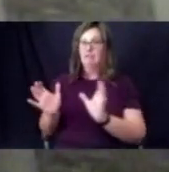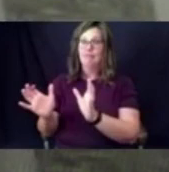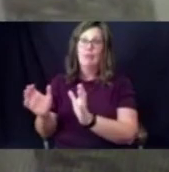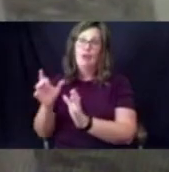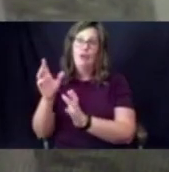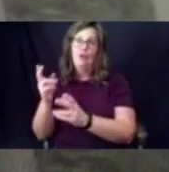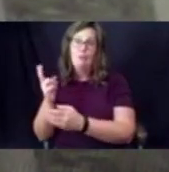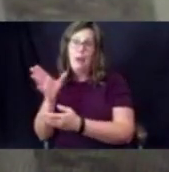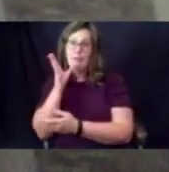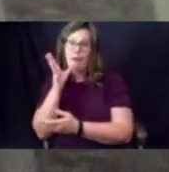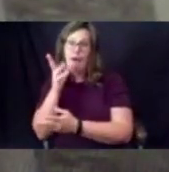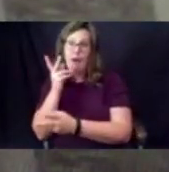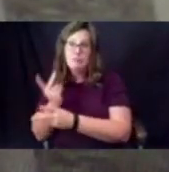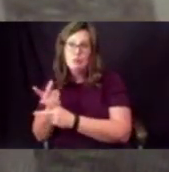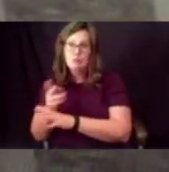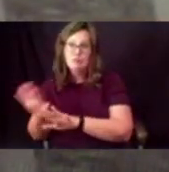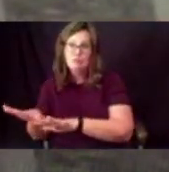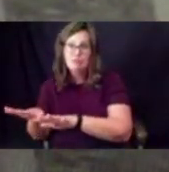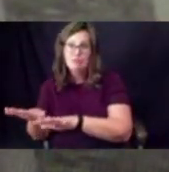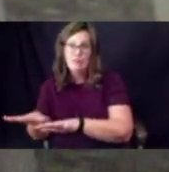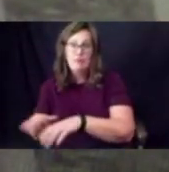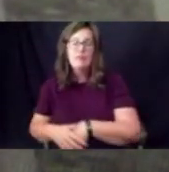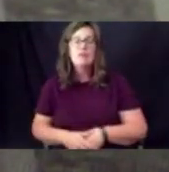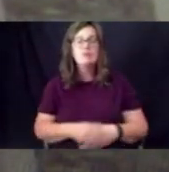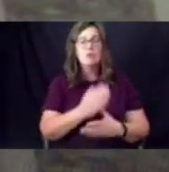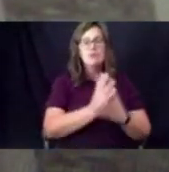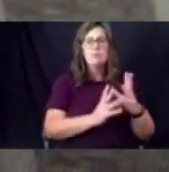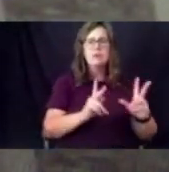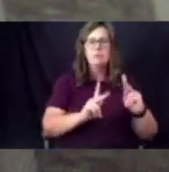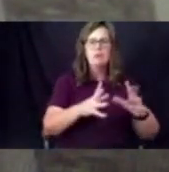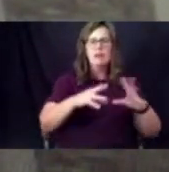quicker and for other people it takes them a little bit longer but that doesn't mean that